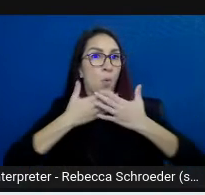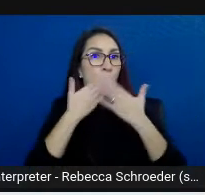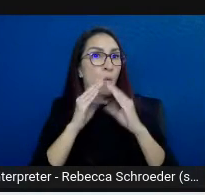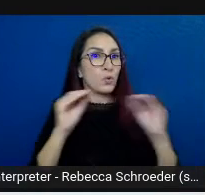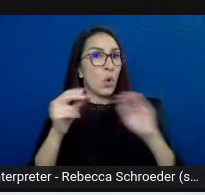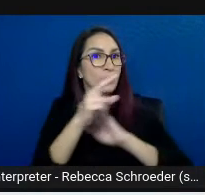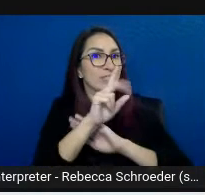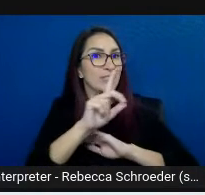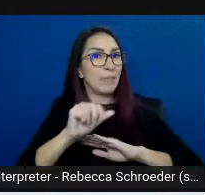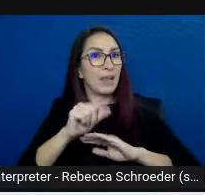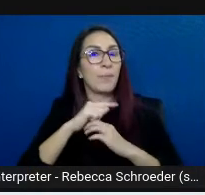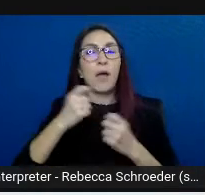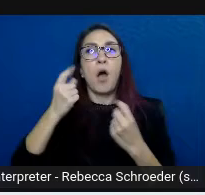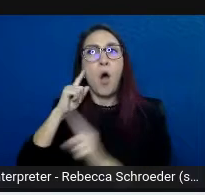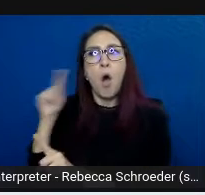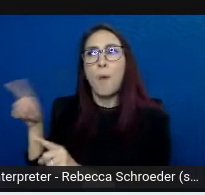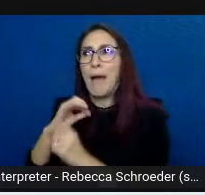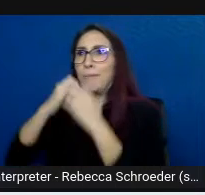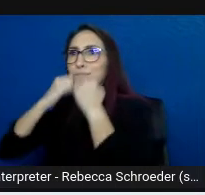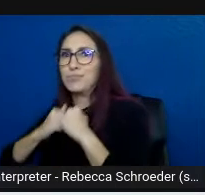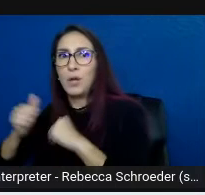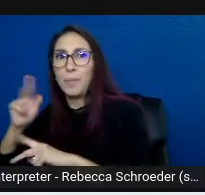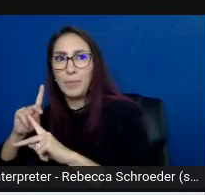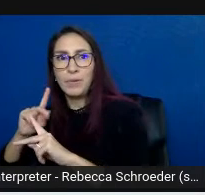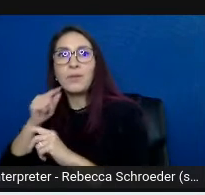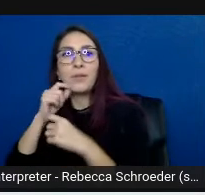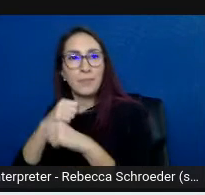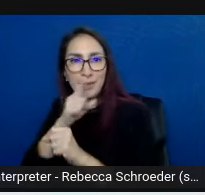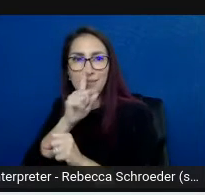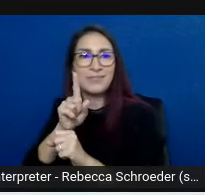The numbers game is rather enablers, there's no clear answers